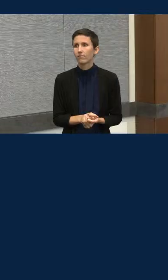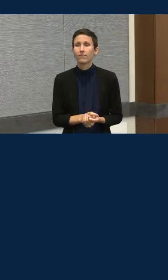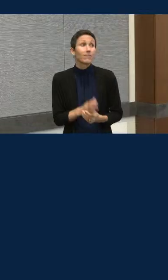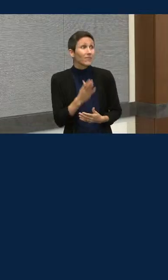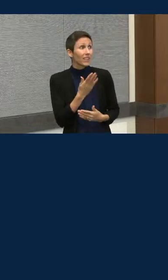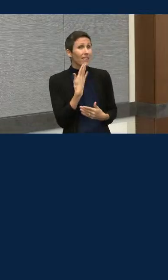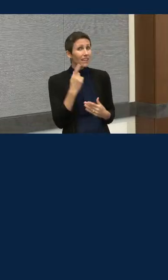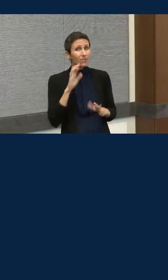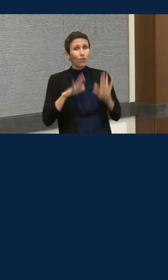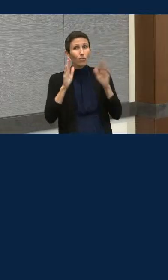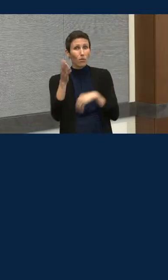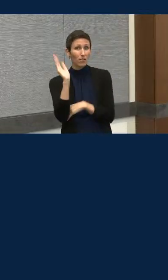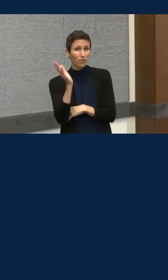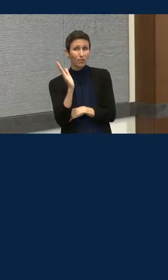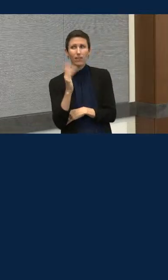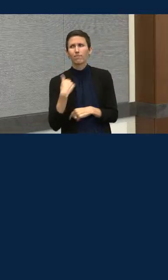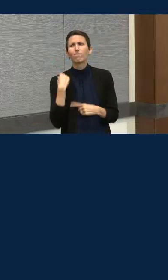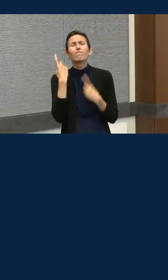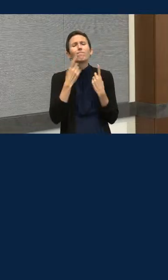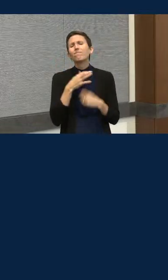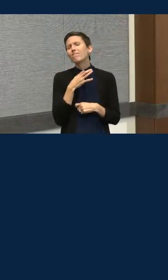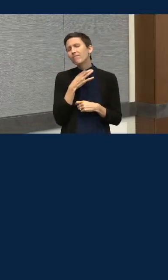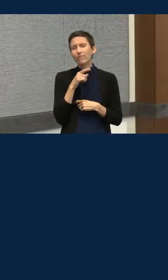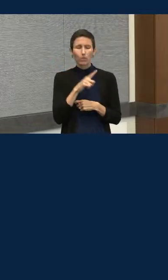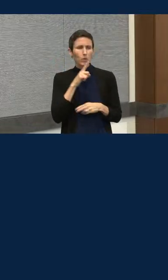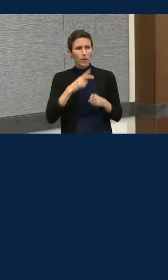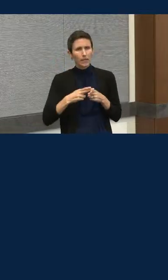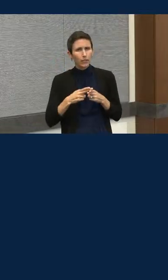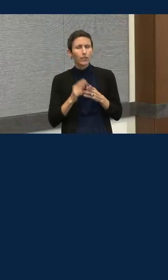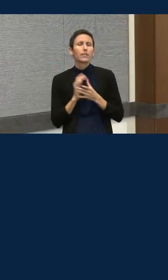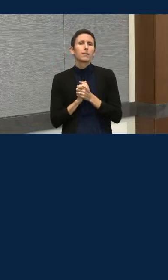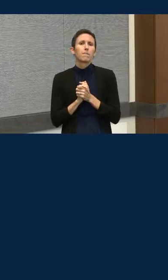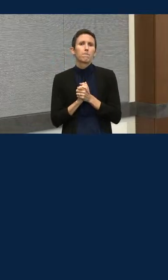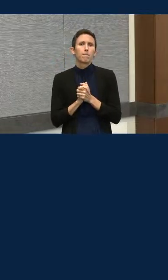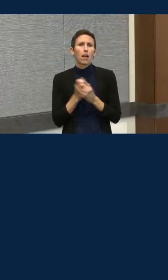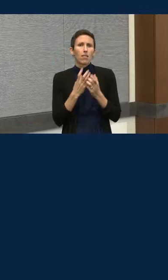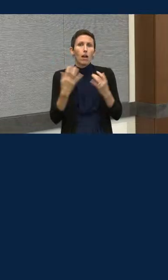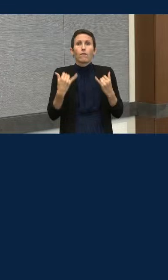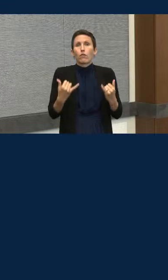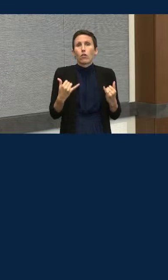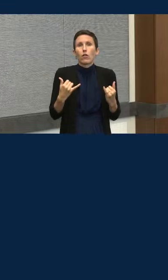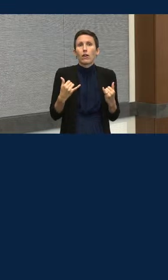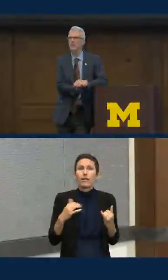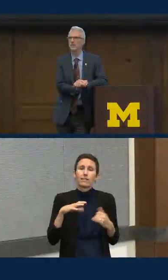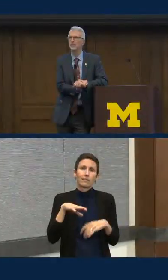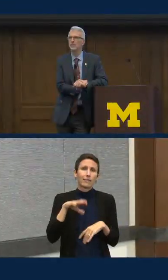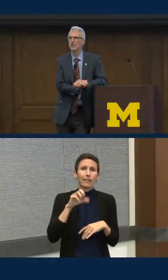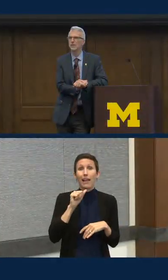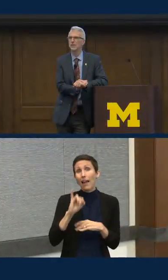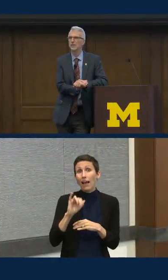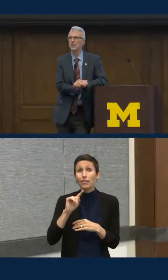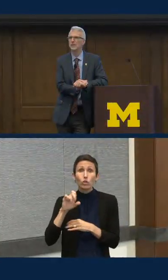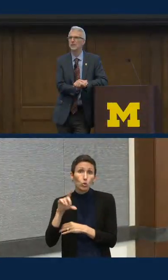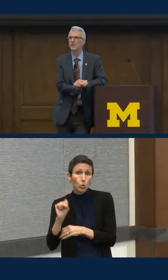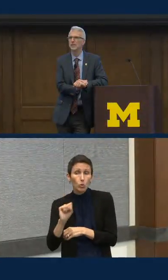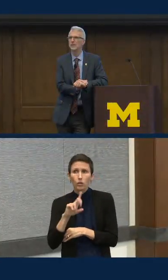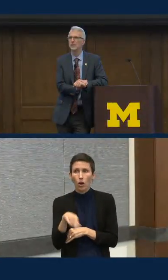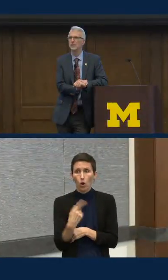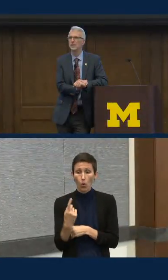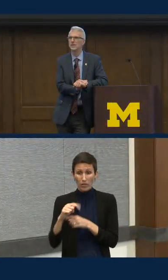talk, Jeff. I was wondering you mentioned that much of the current state of the art AI